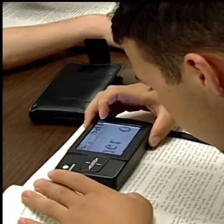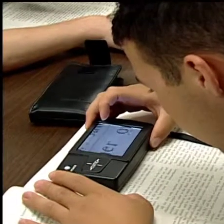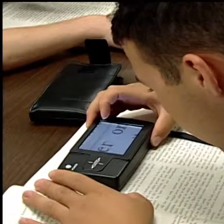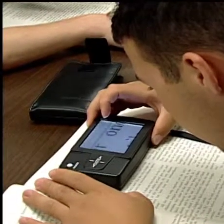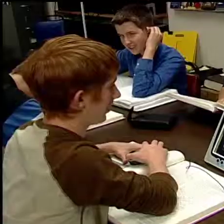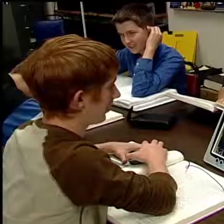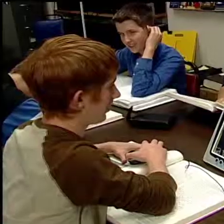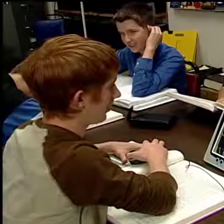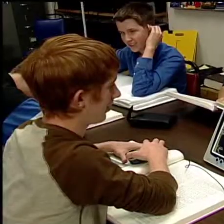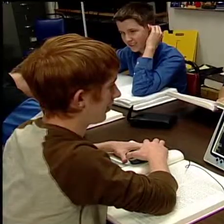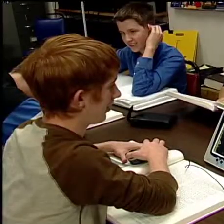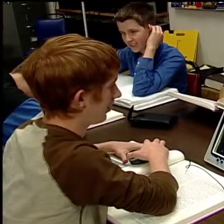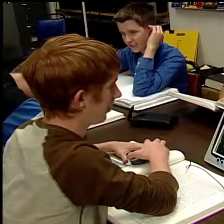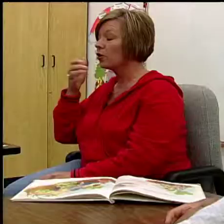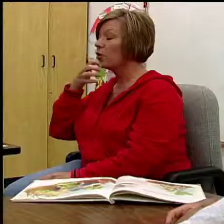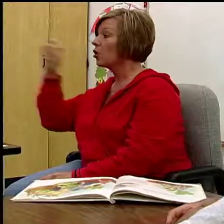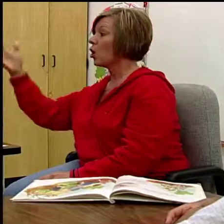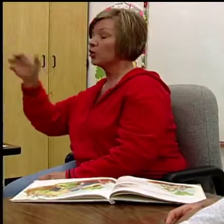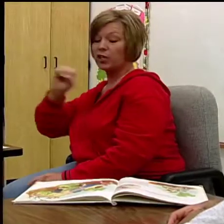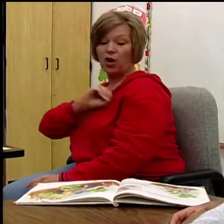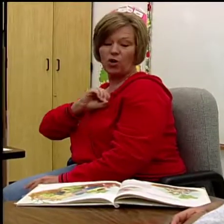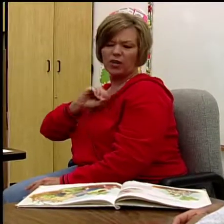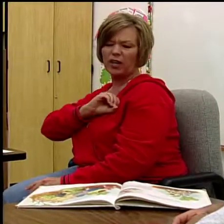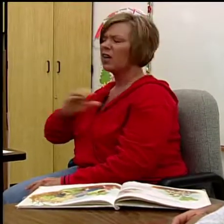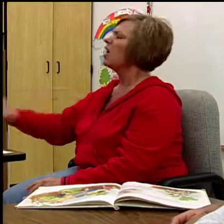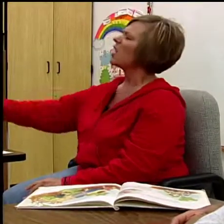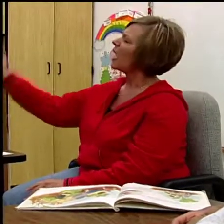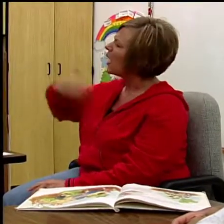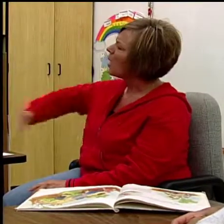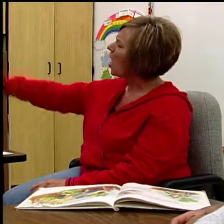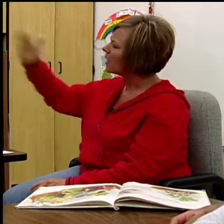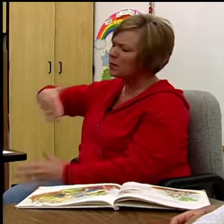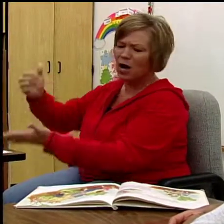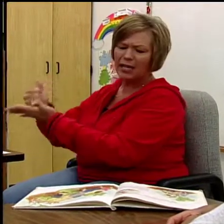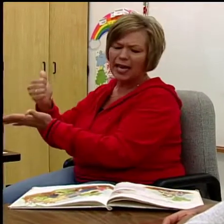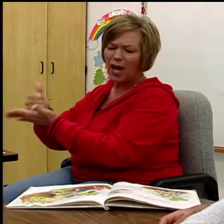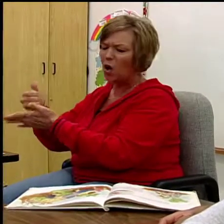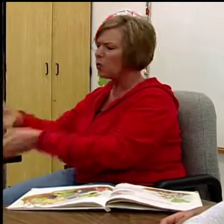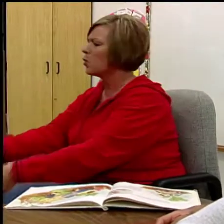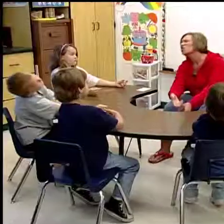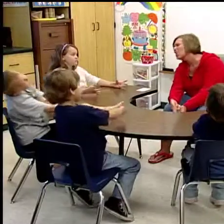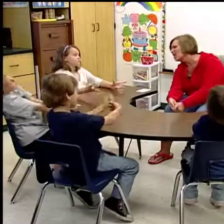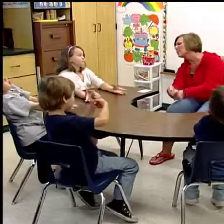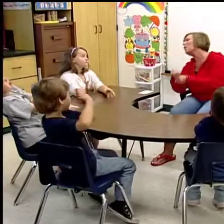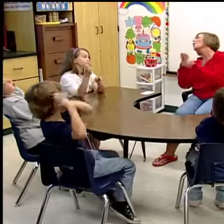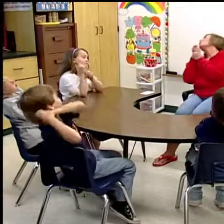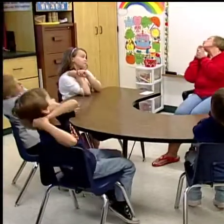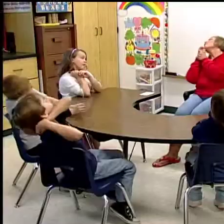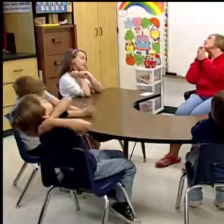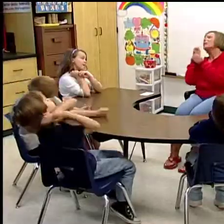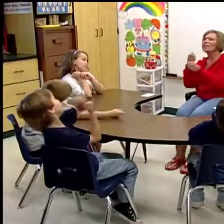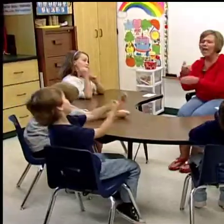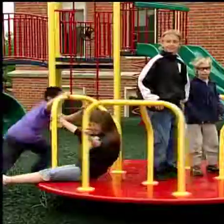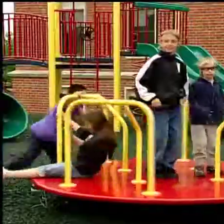The Oklahoma School for the Blind in Muskogee and Oklahoma School for the Deaf in Sulphur help residential students,